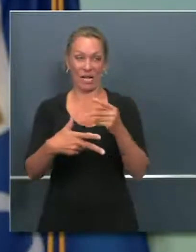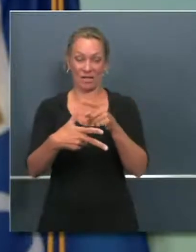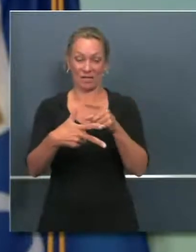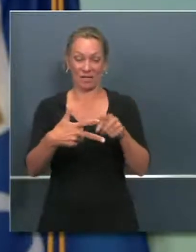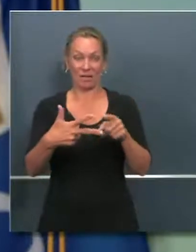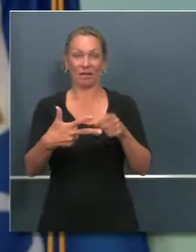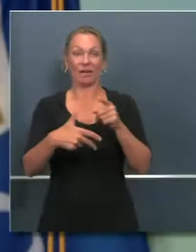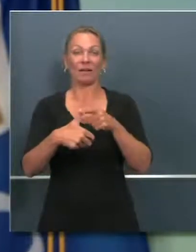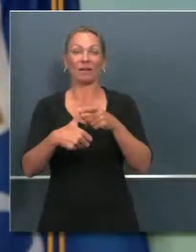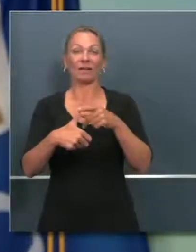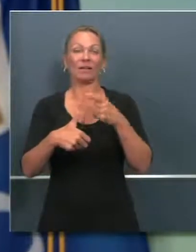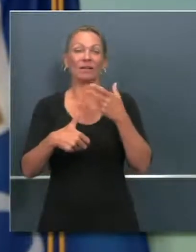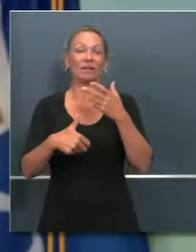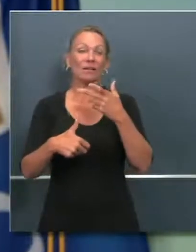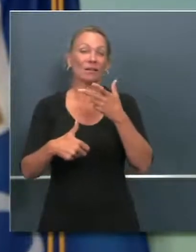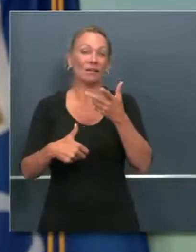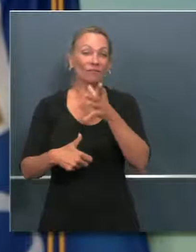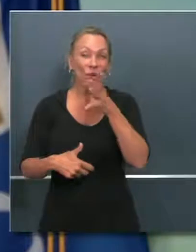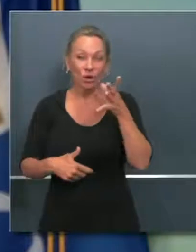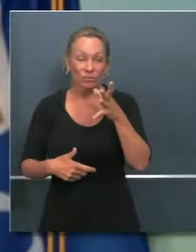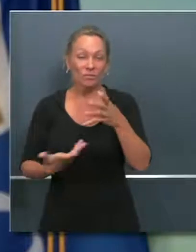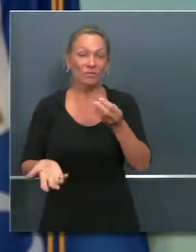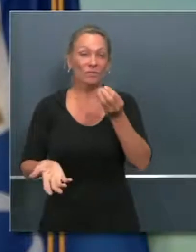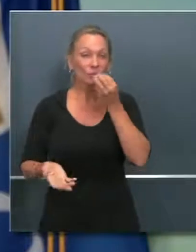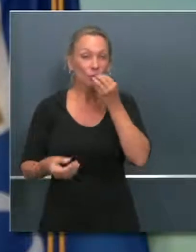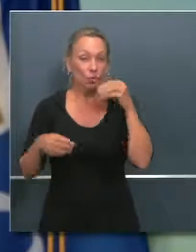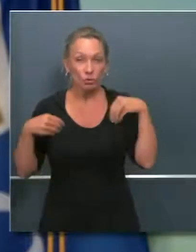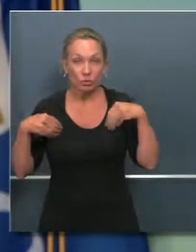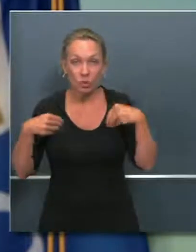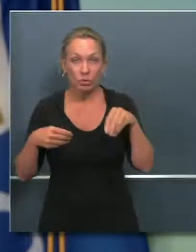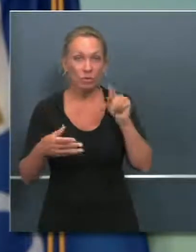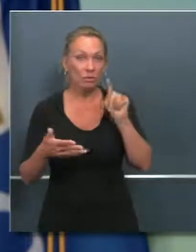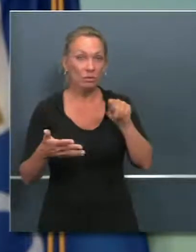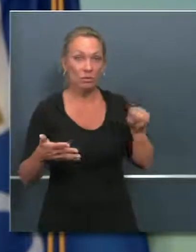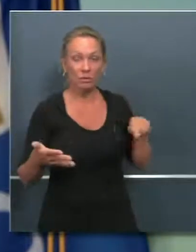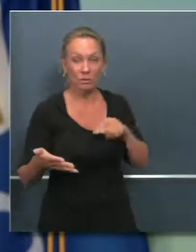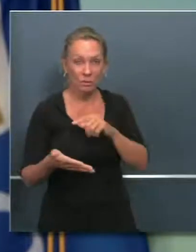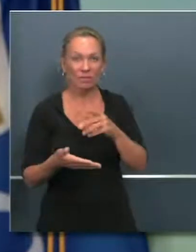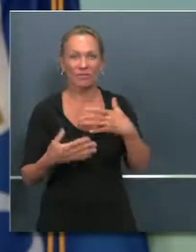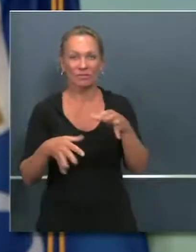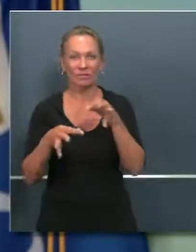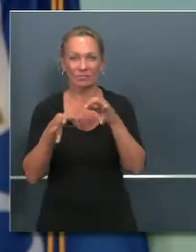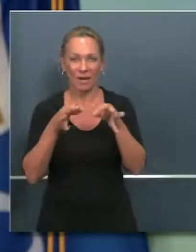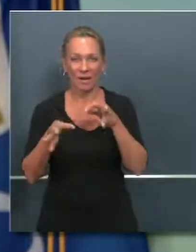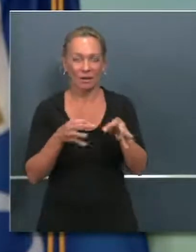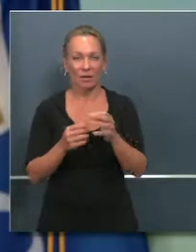with that look forward to any forthcoming questions you may have Patrick Healy embassy LA